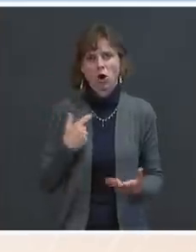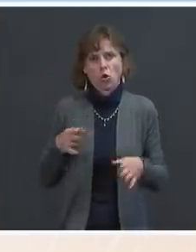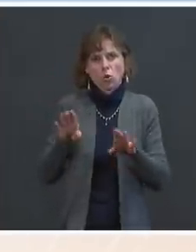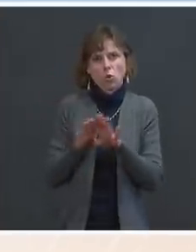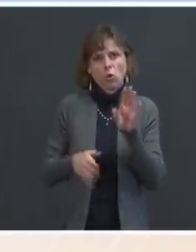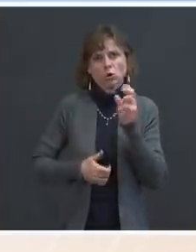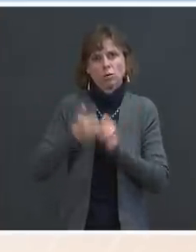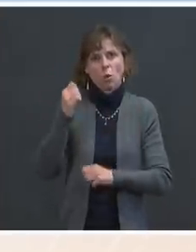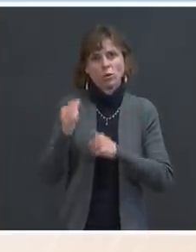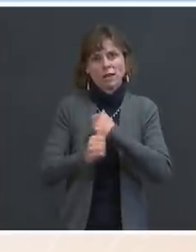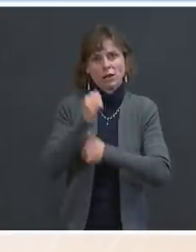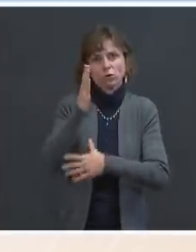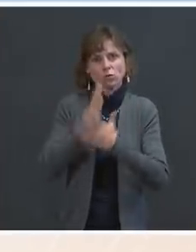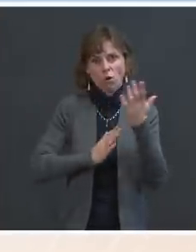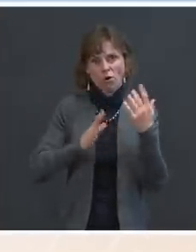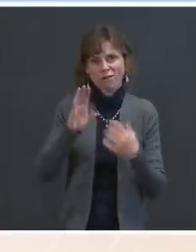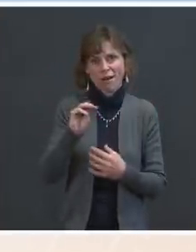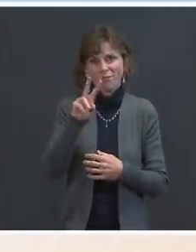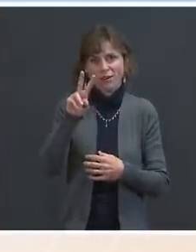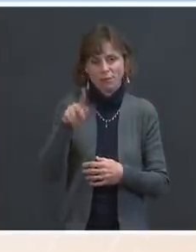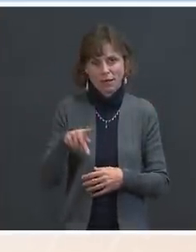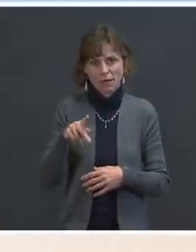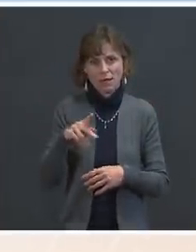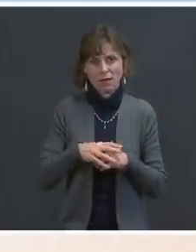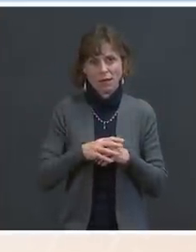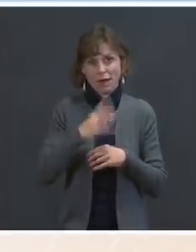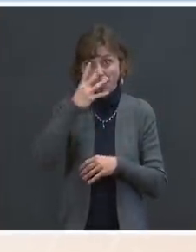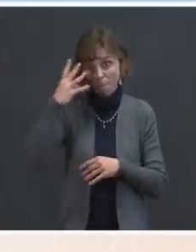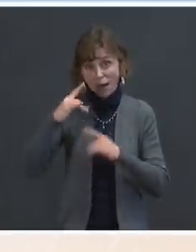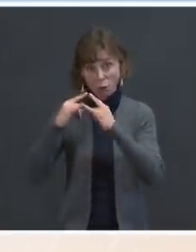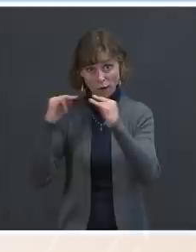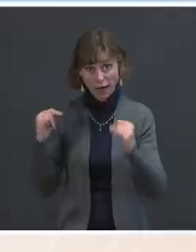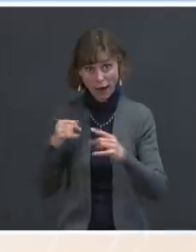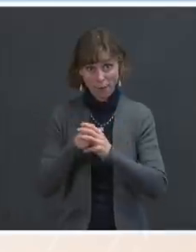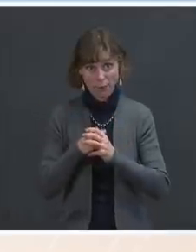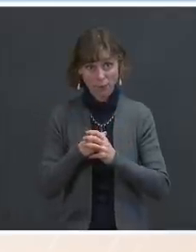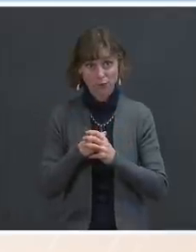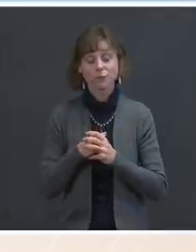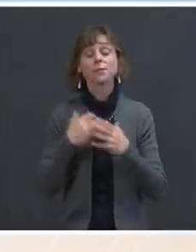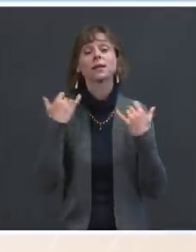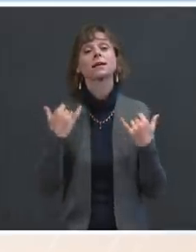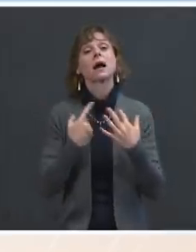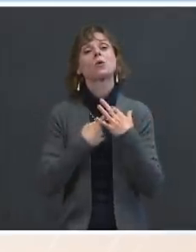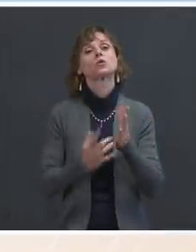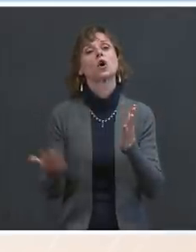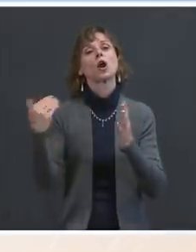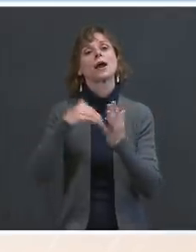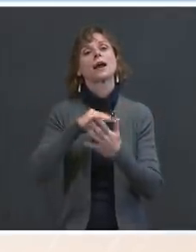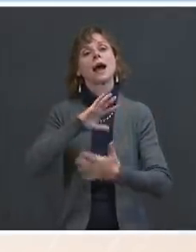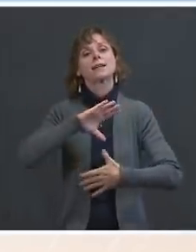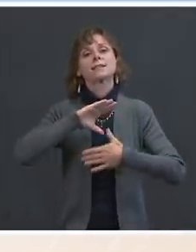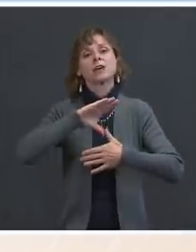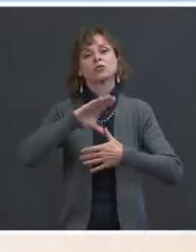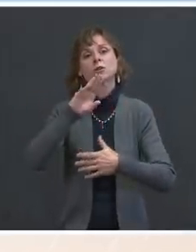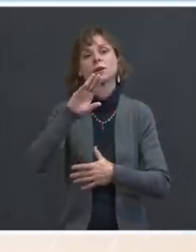the Matamoros migrant camp. Today, we are announcing the restarting of the Central American Minors program for children